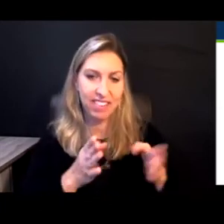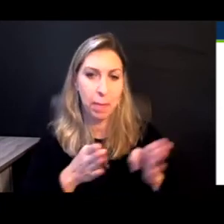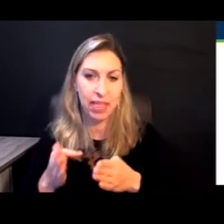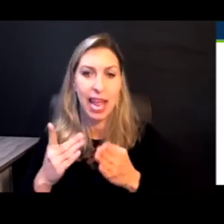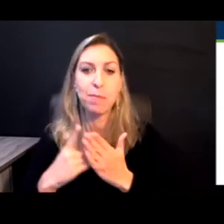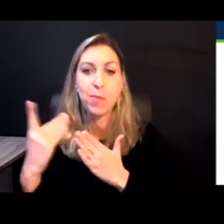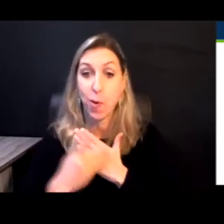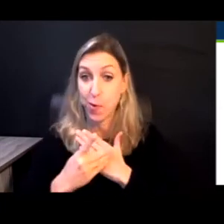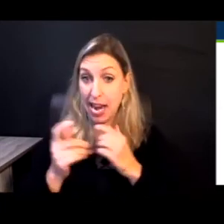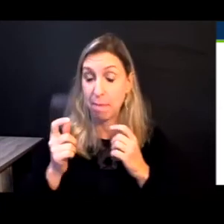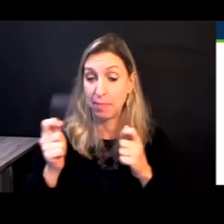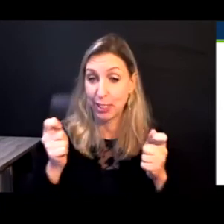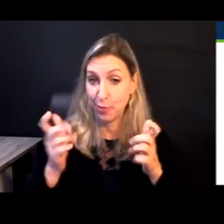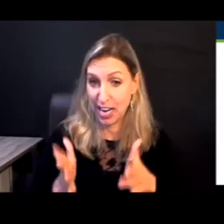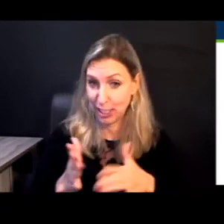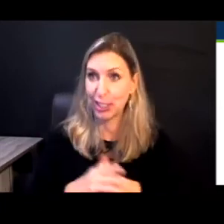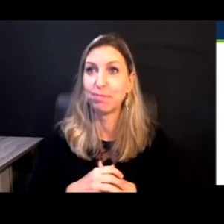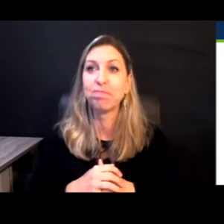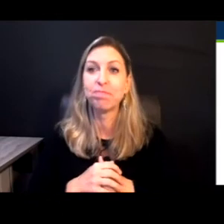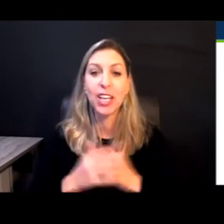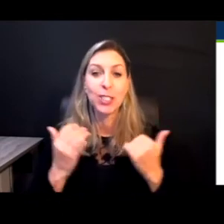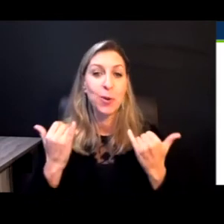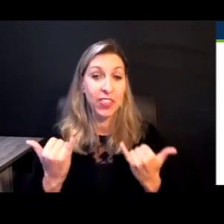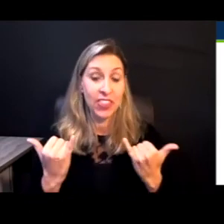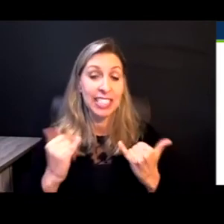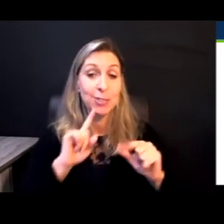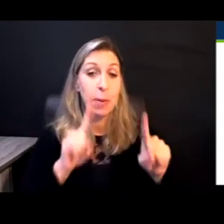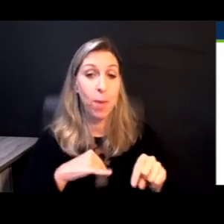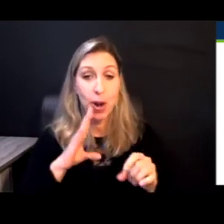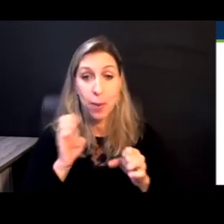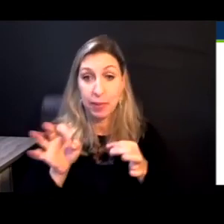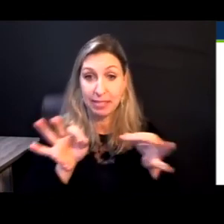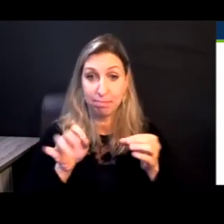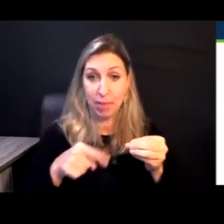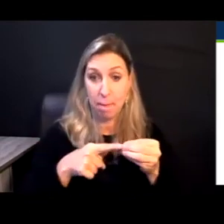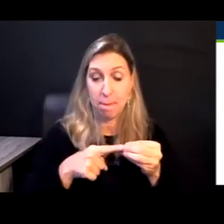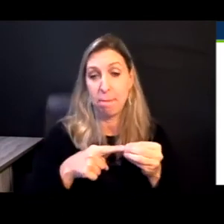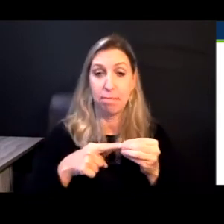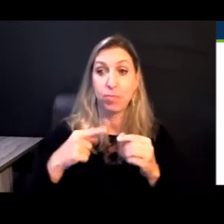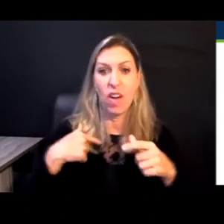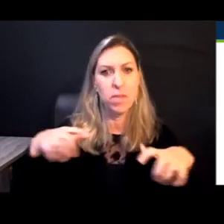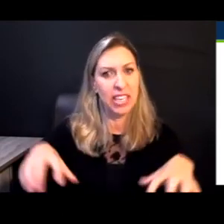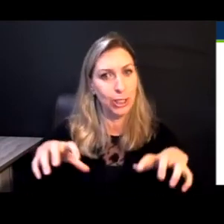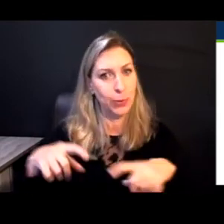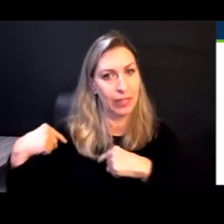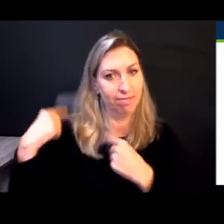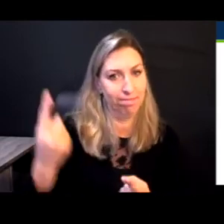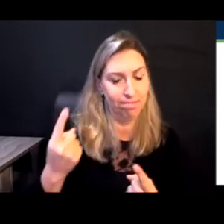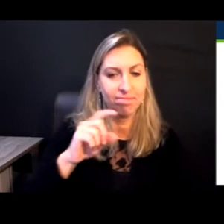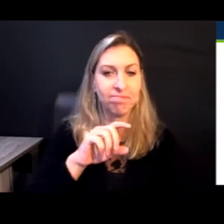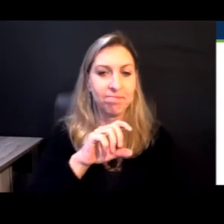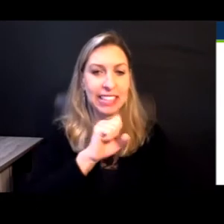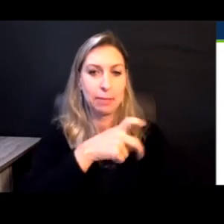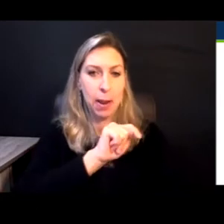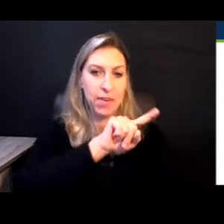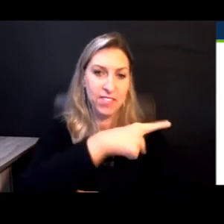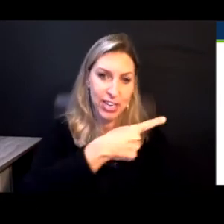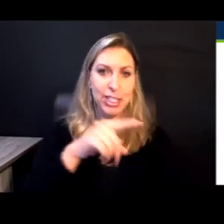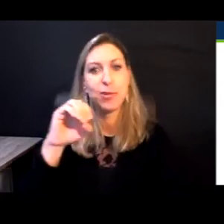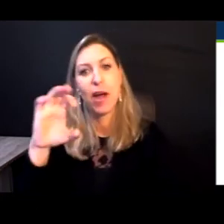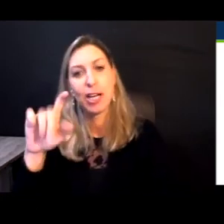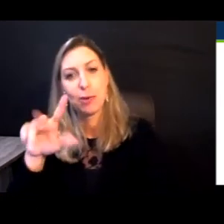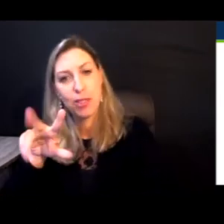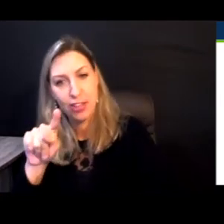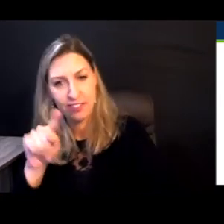Program Director. I continue to work on the four strategic plans/goals. This is what I